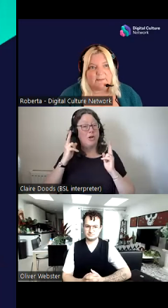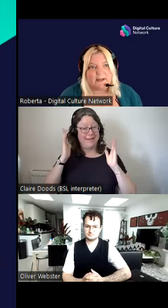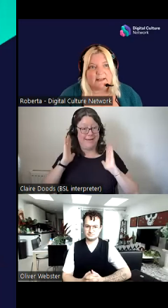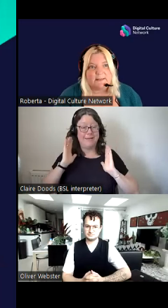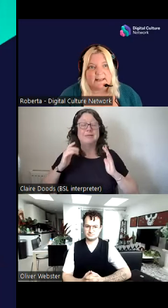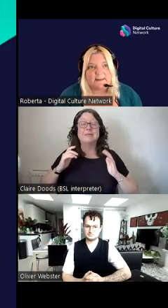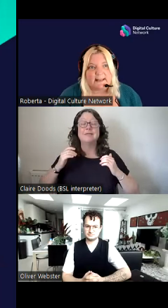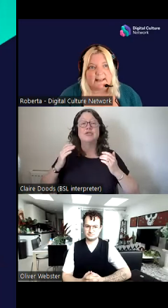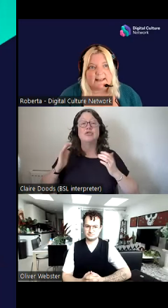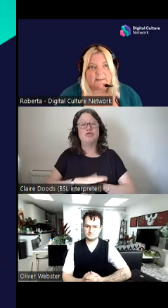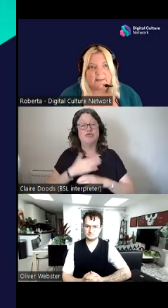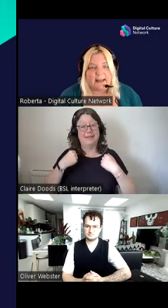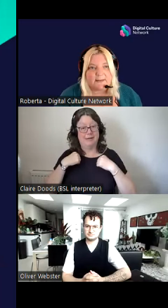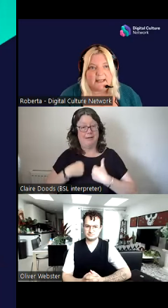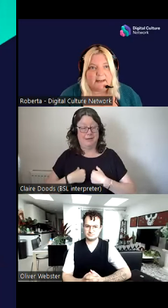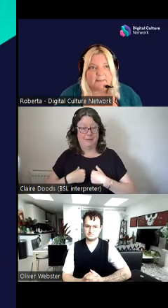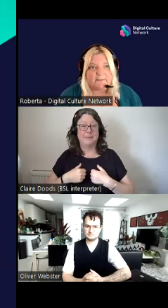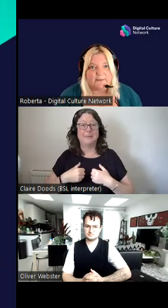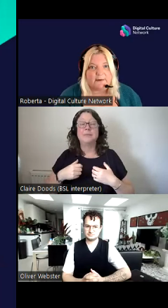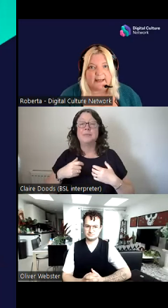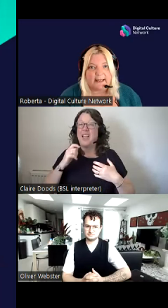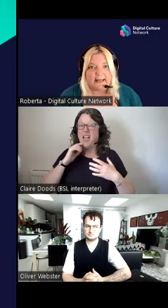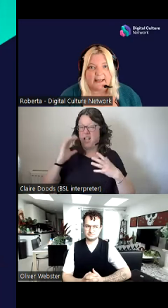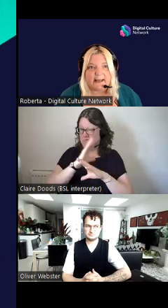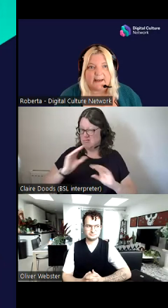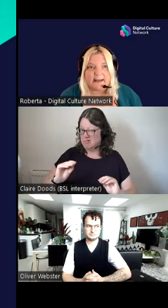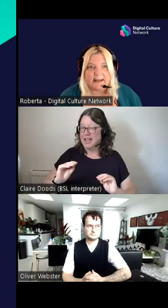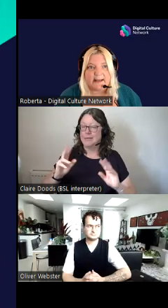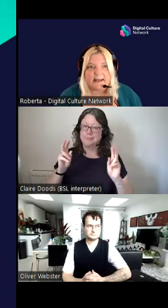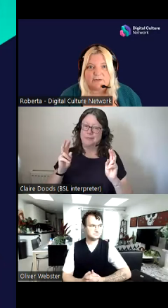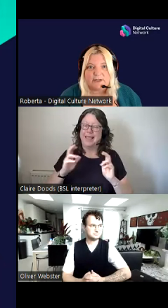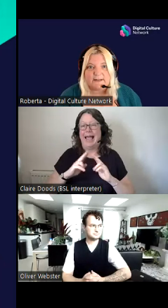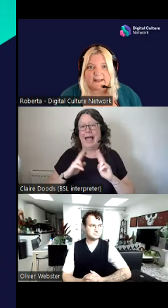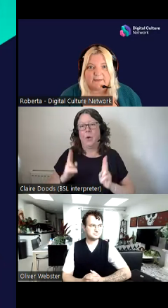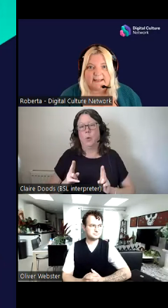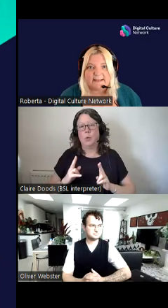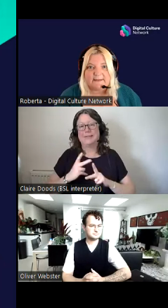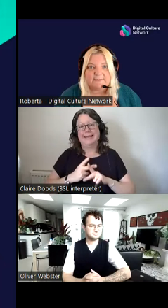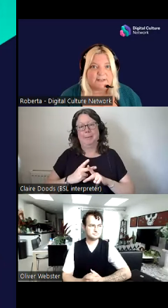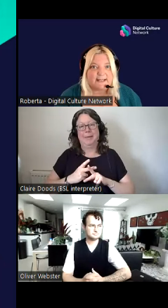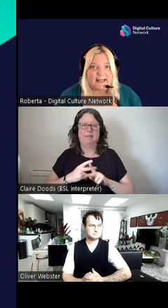I'm going to be doing some housekeeping before I introduce our guest for today,